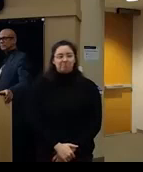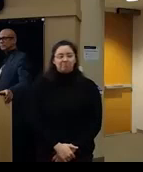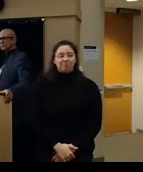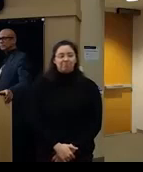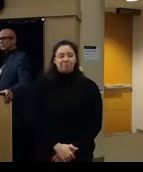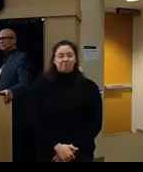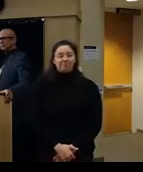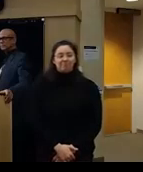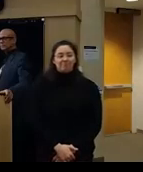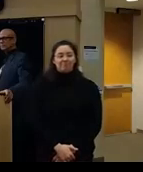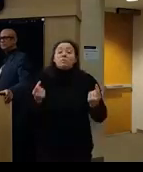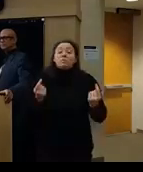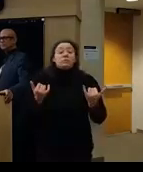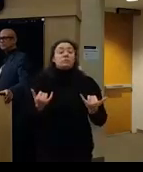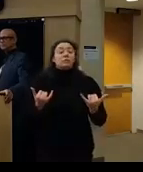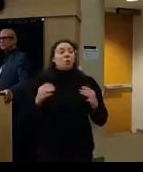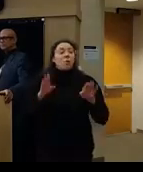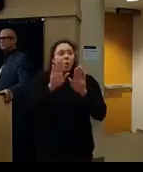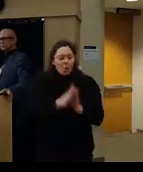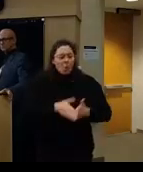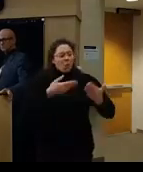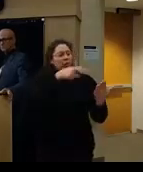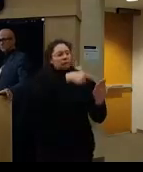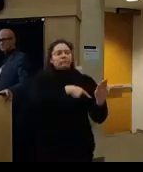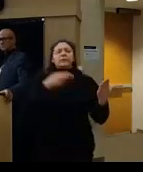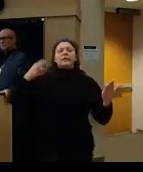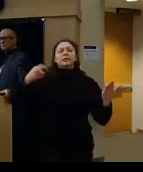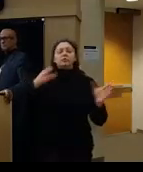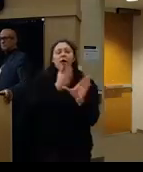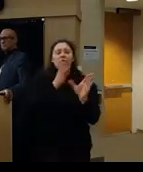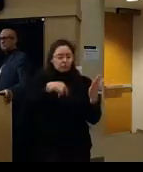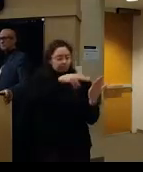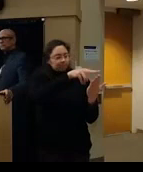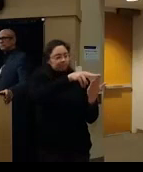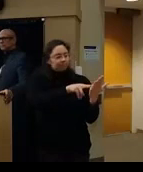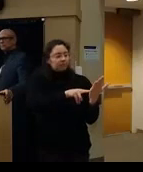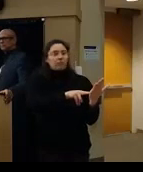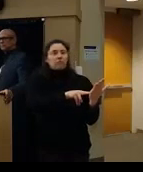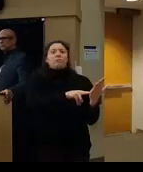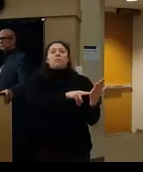all we have to do is open any textbook on the history of psychology and take a list of the